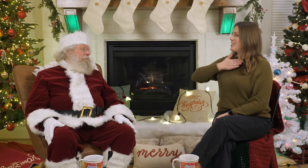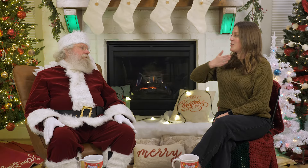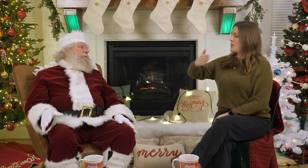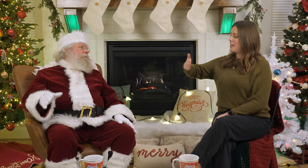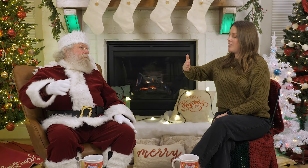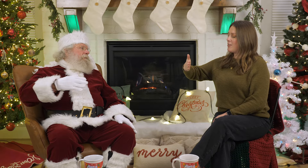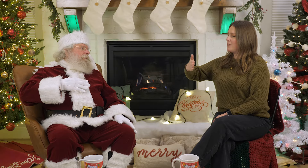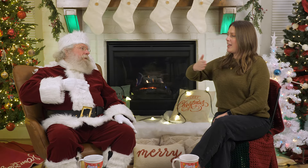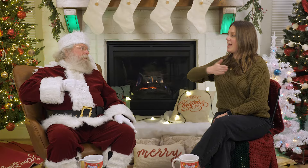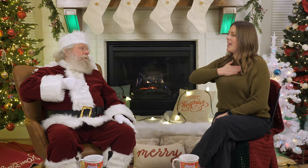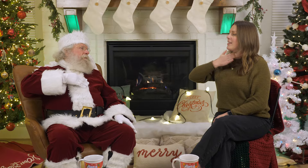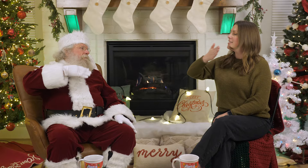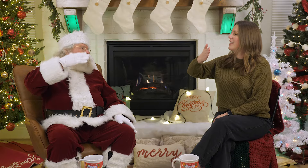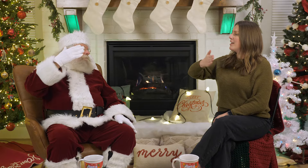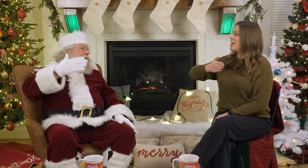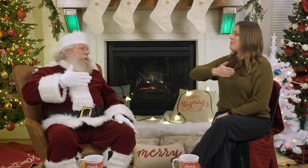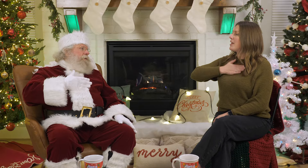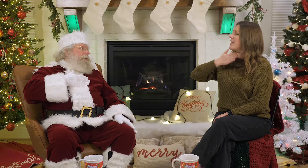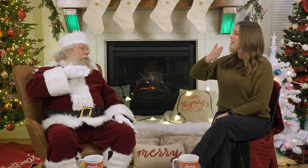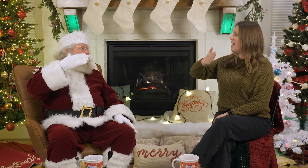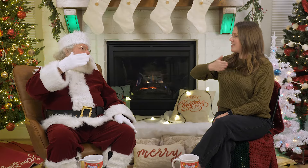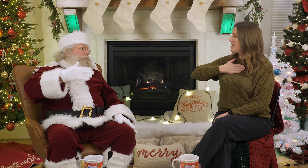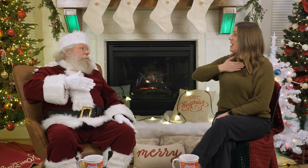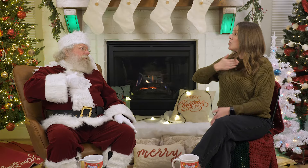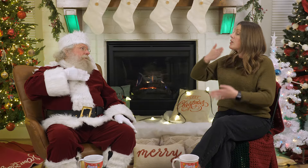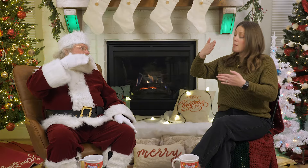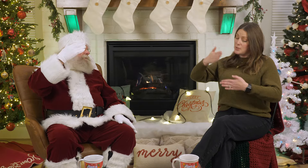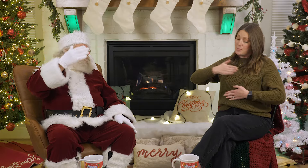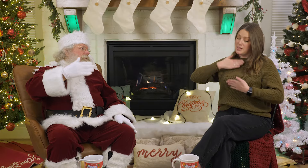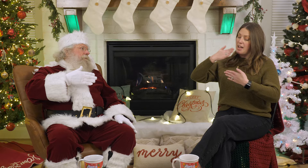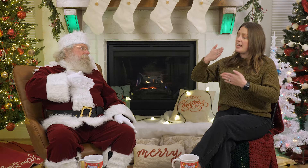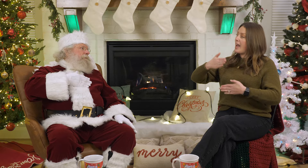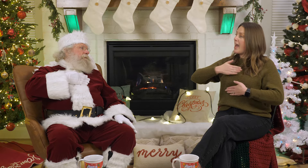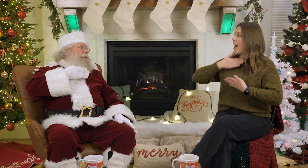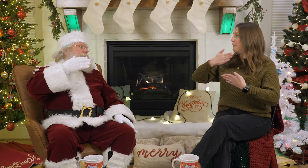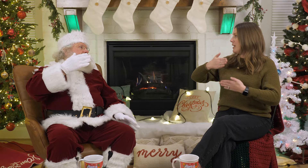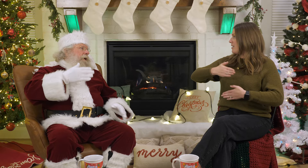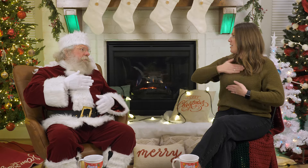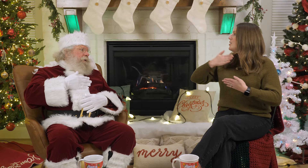So we're going to get our flat hand. I mean. Yes. So it comes from the sign. Happy, happy.